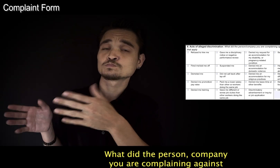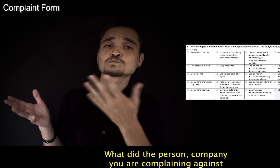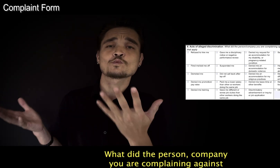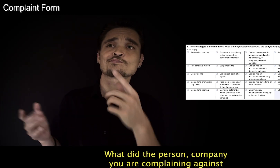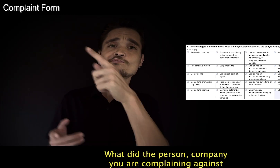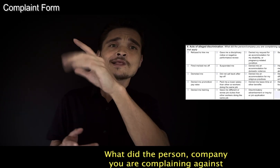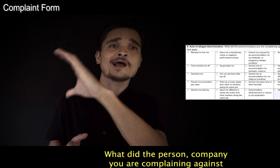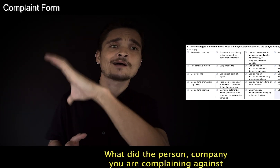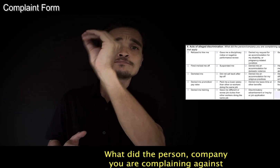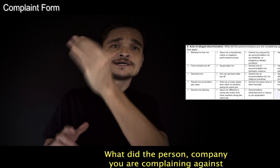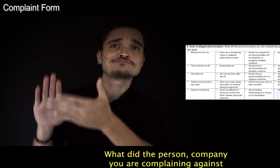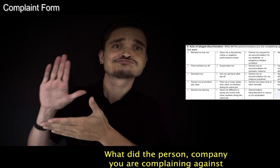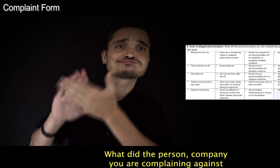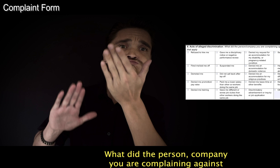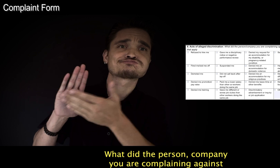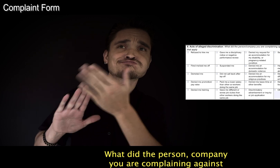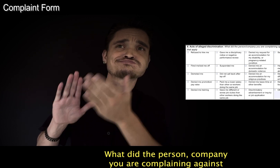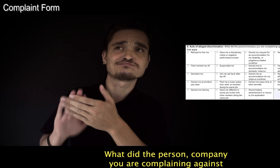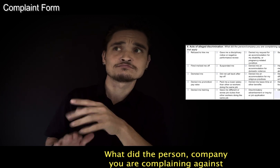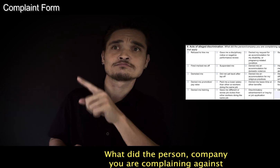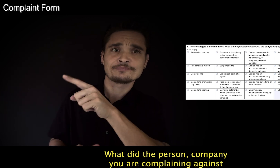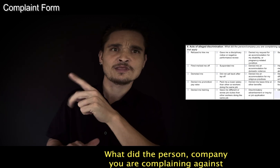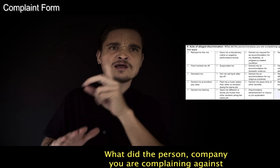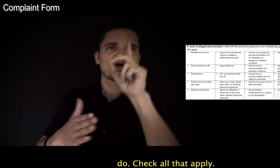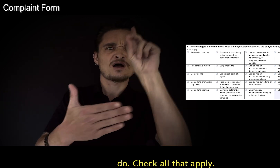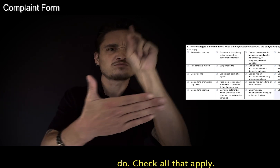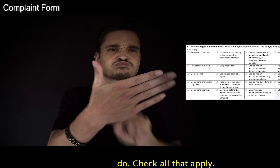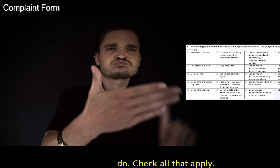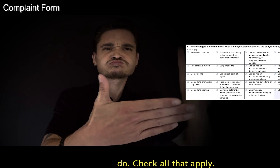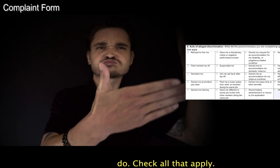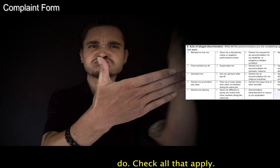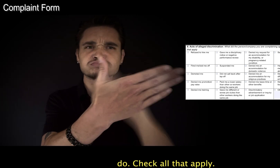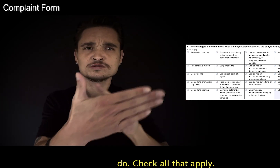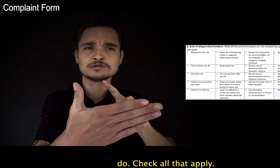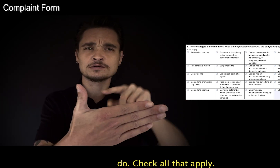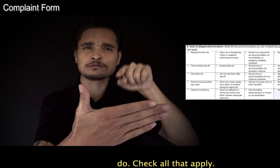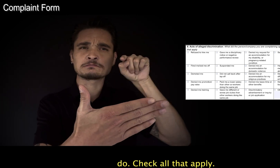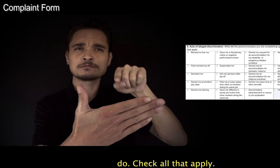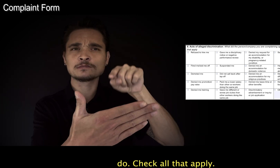What did the person, company you are complaining against do. Check all that apply.